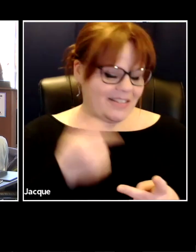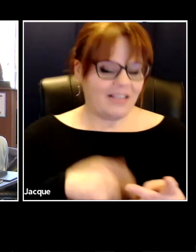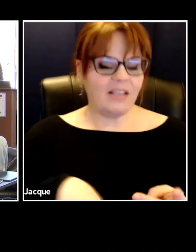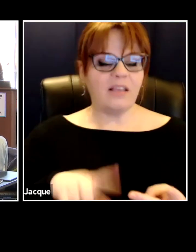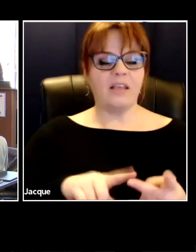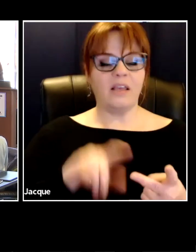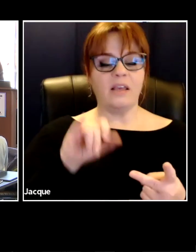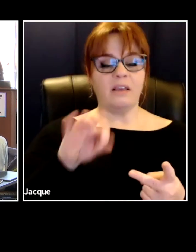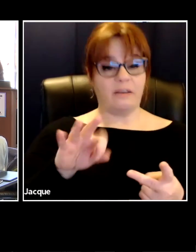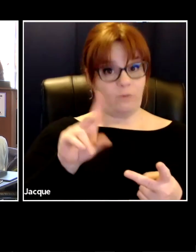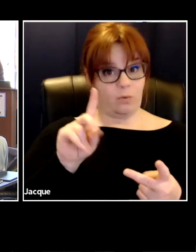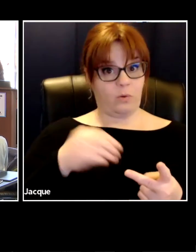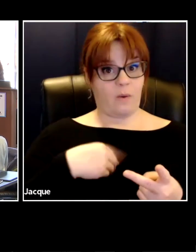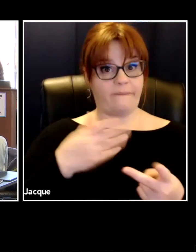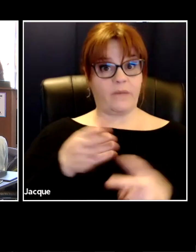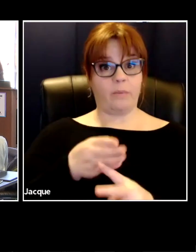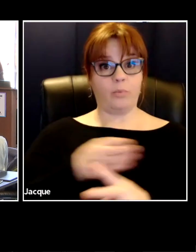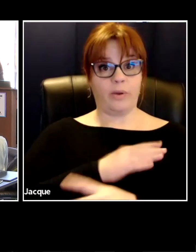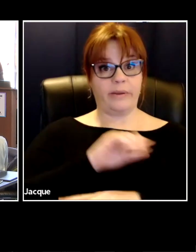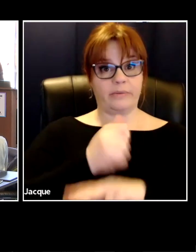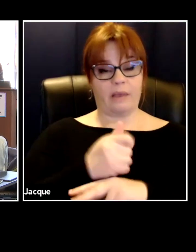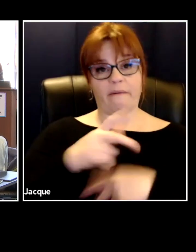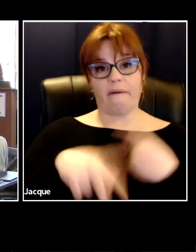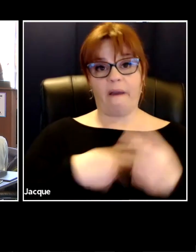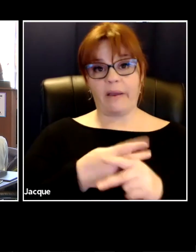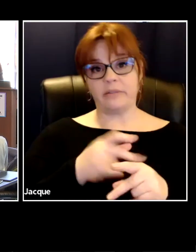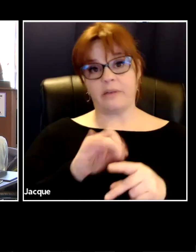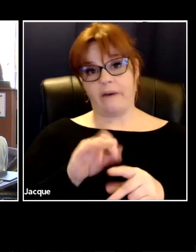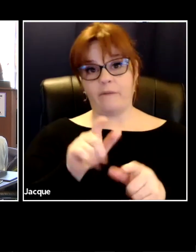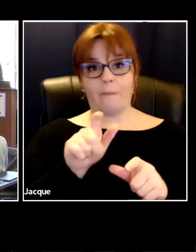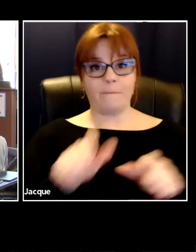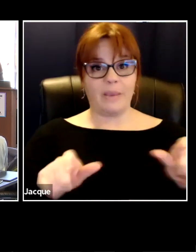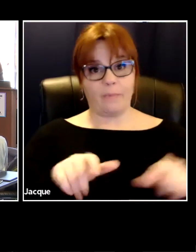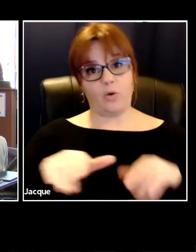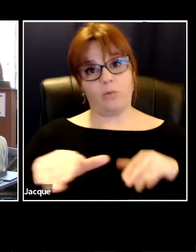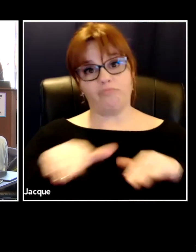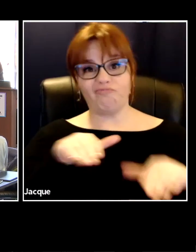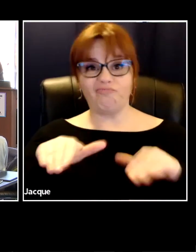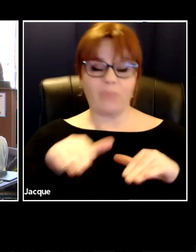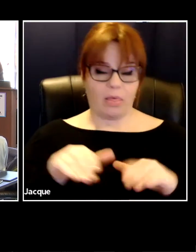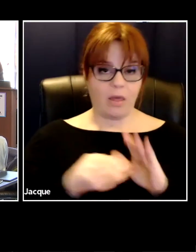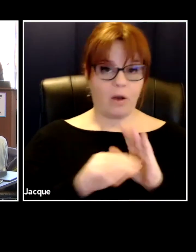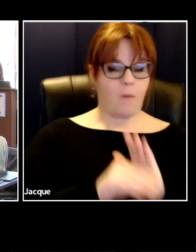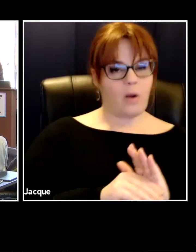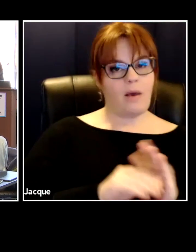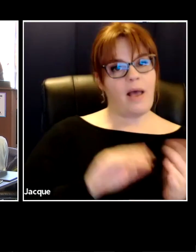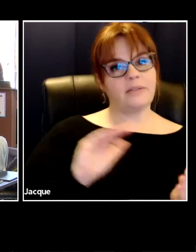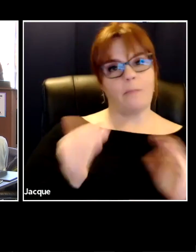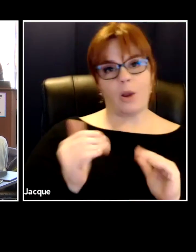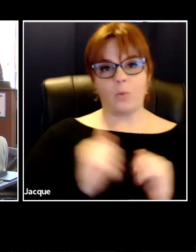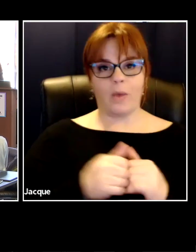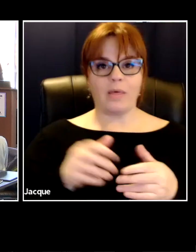have preset types of pedestrians that are being modeled as opposed to letting it be flexible,